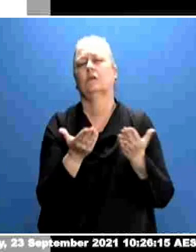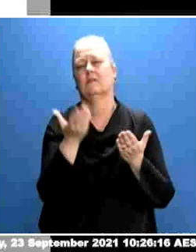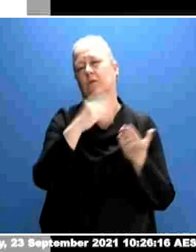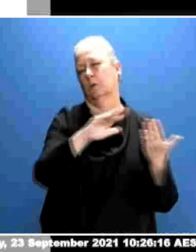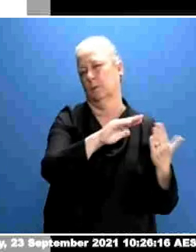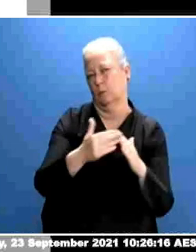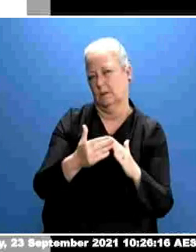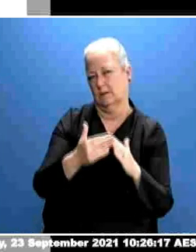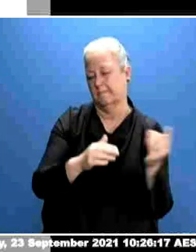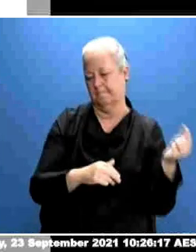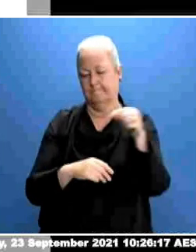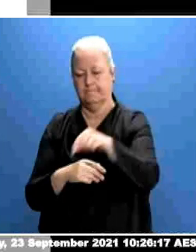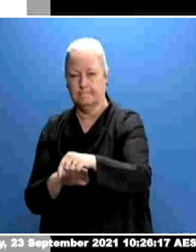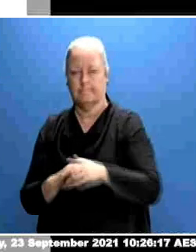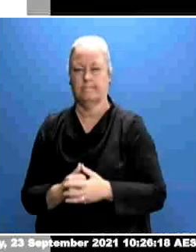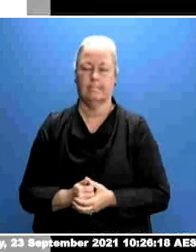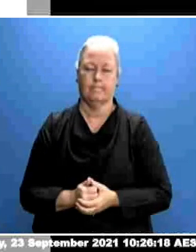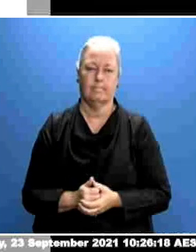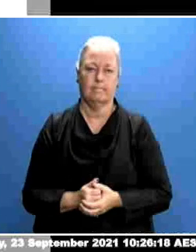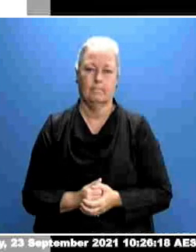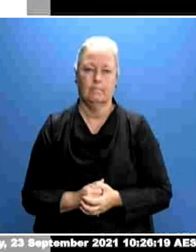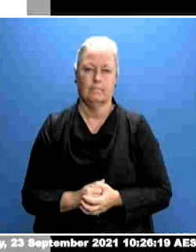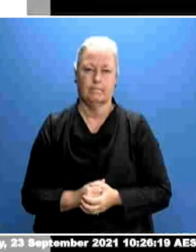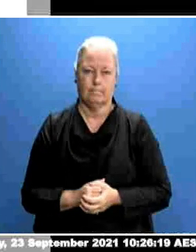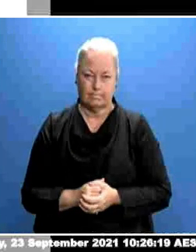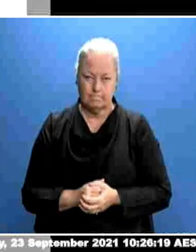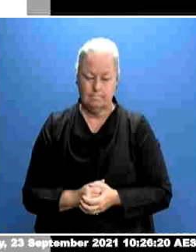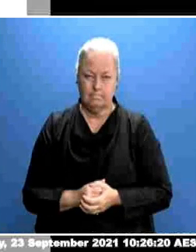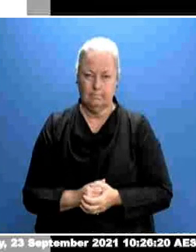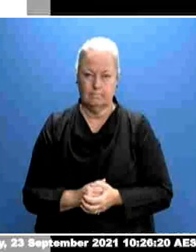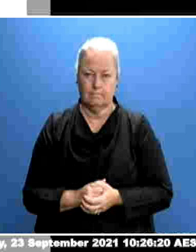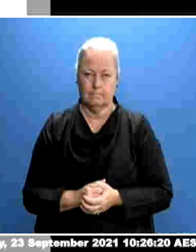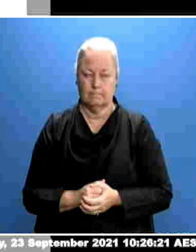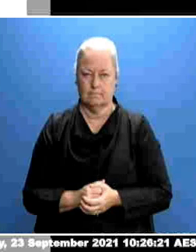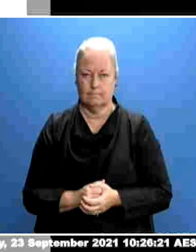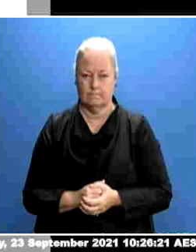In terms of what then might be seen as what happens